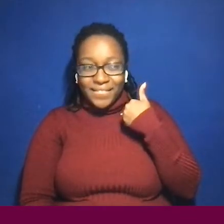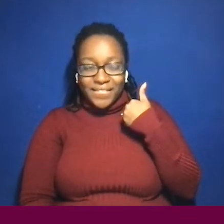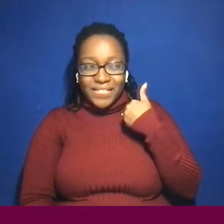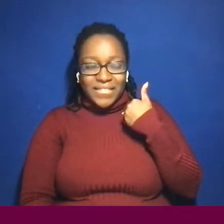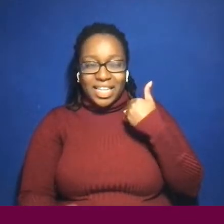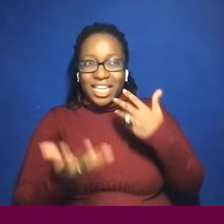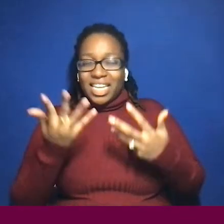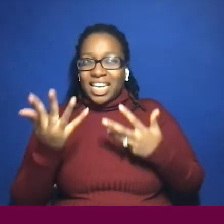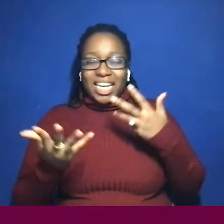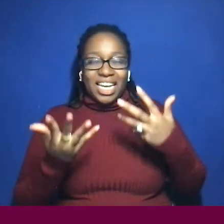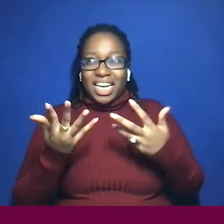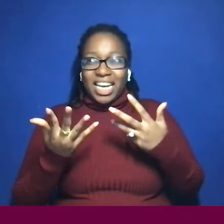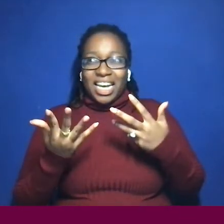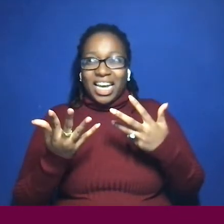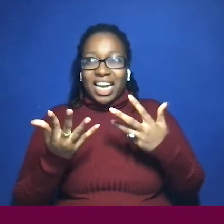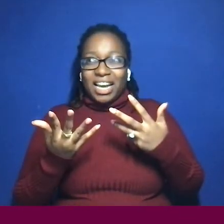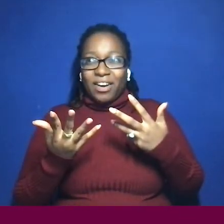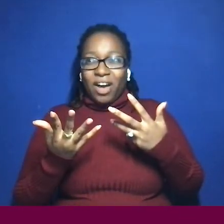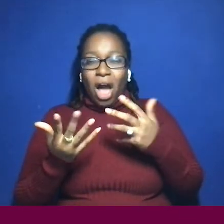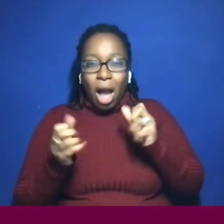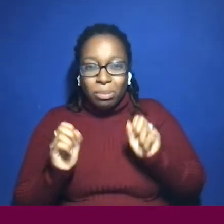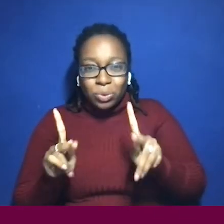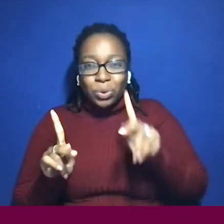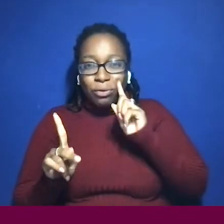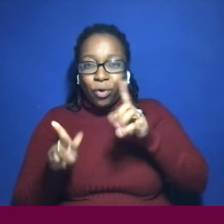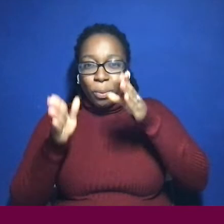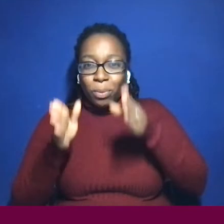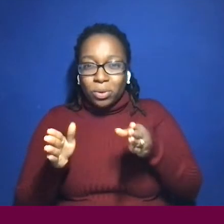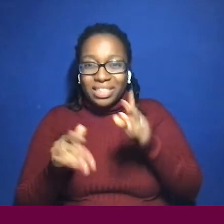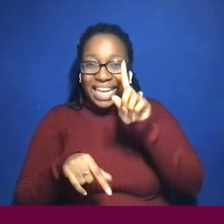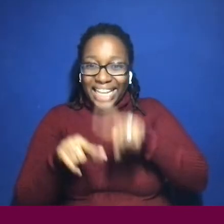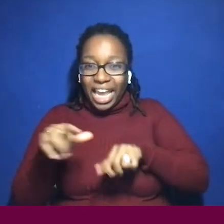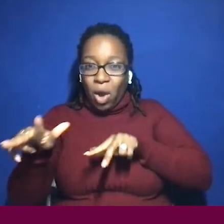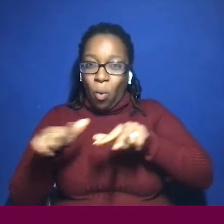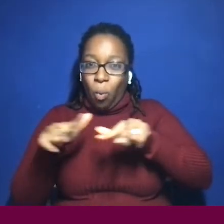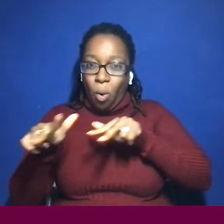... in an emergency, because it doesn't take Hurricane Katrina,